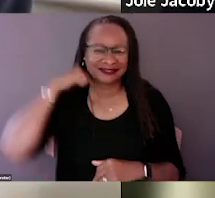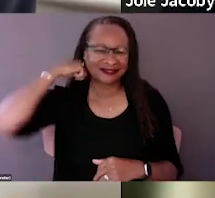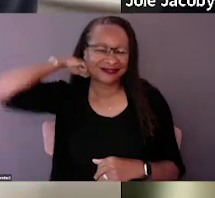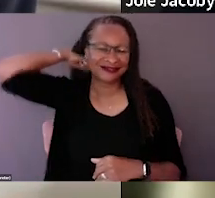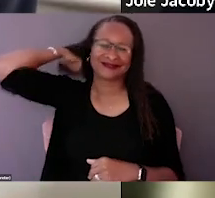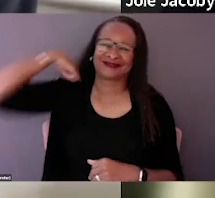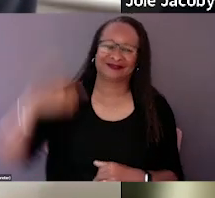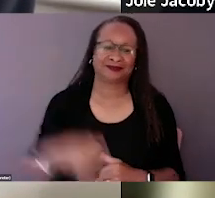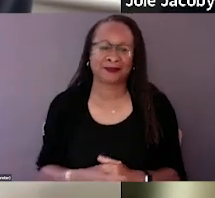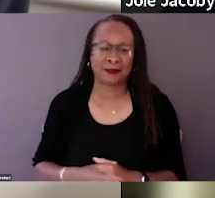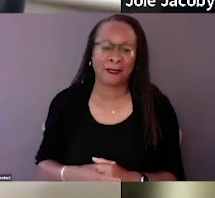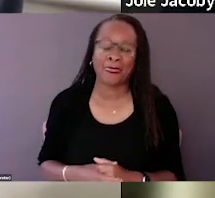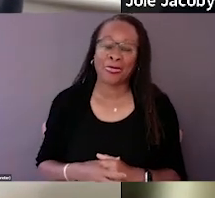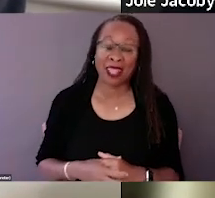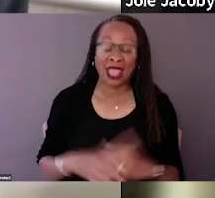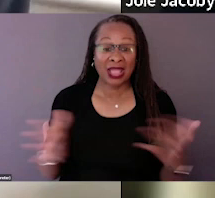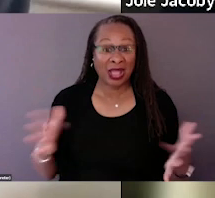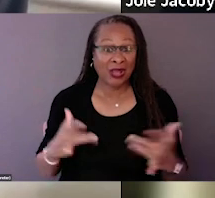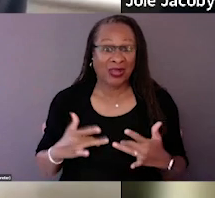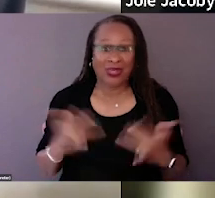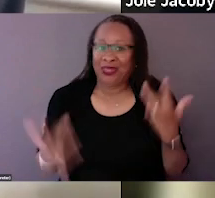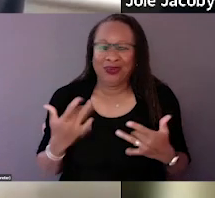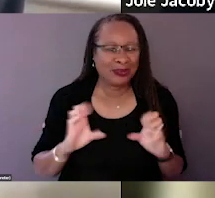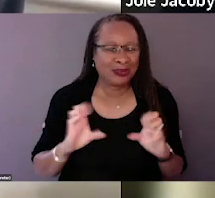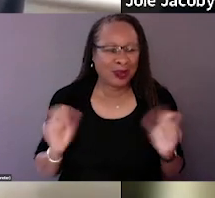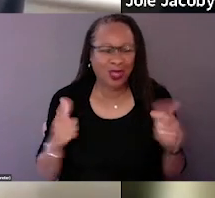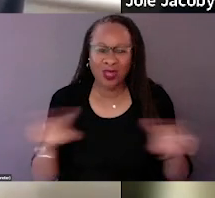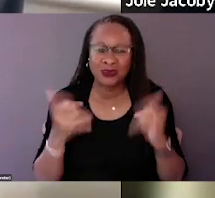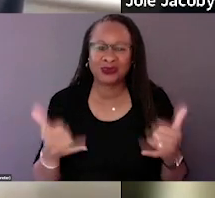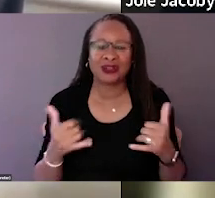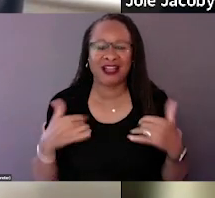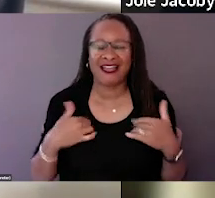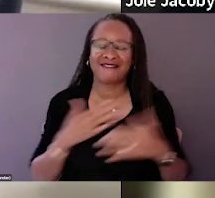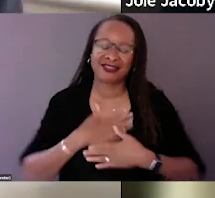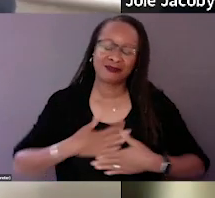but yes, I'm thrilled to be here with all of you. I had the pleasure of watching,